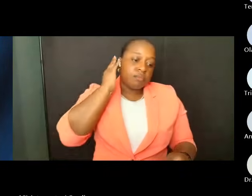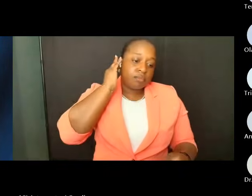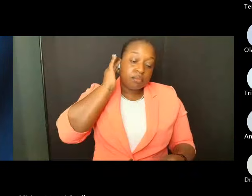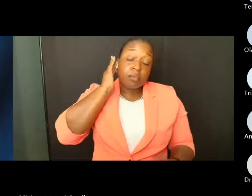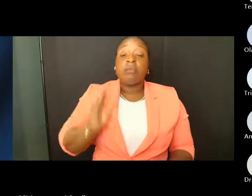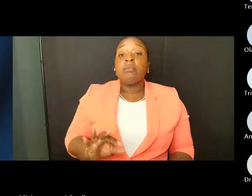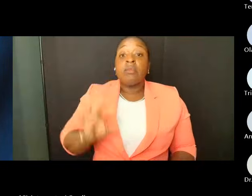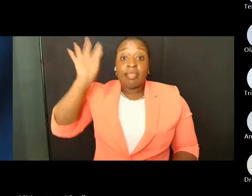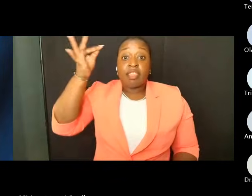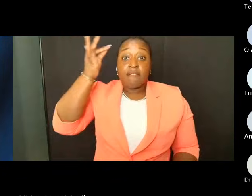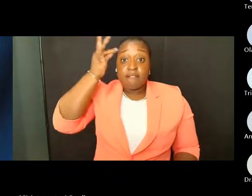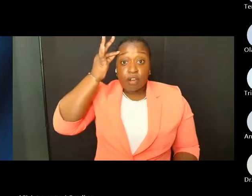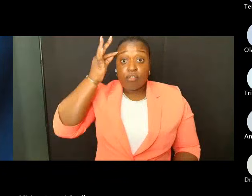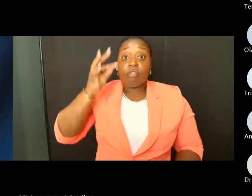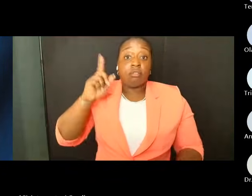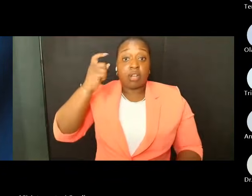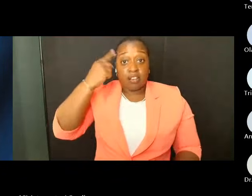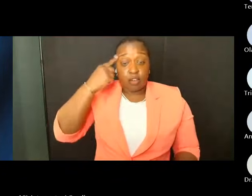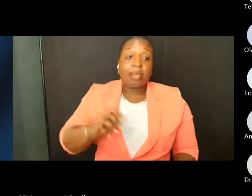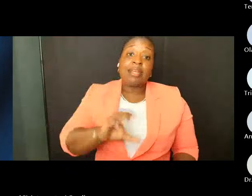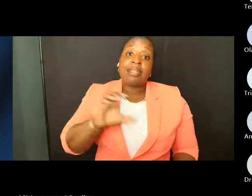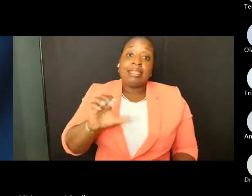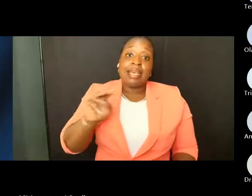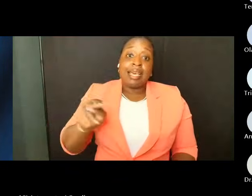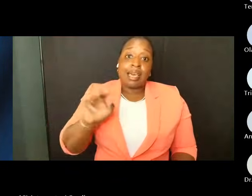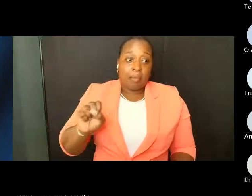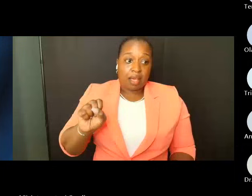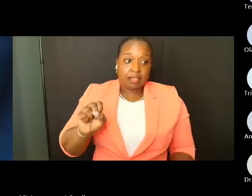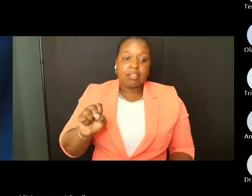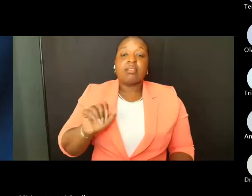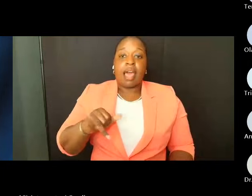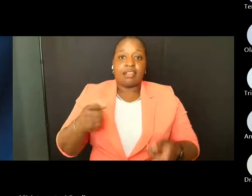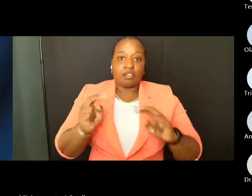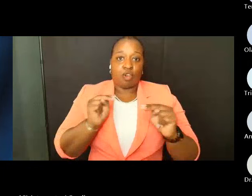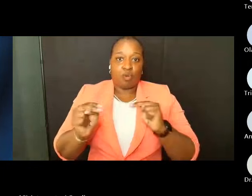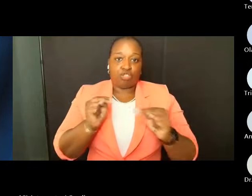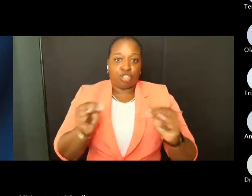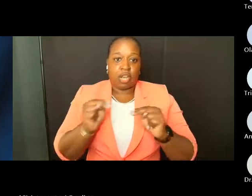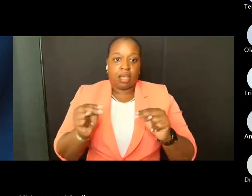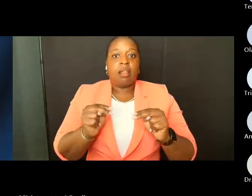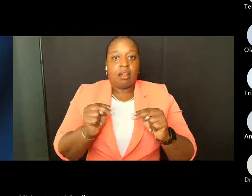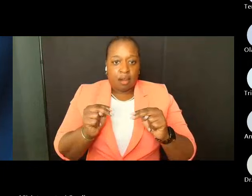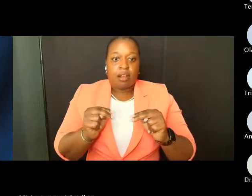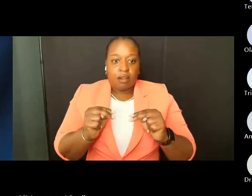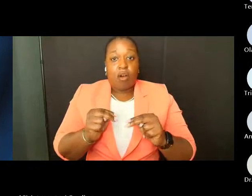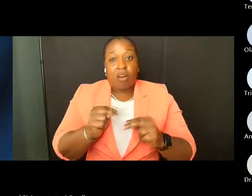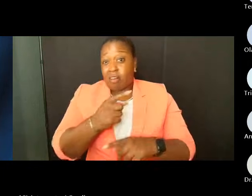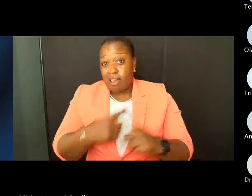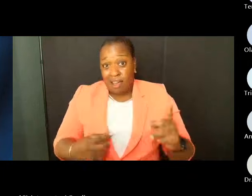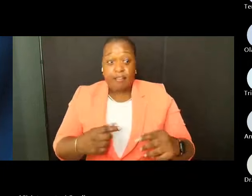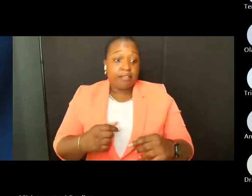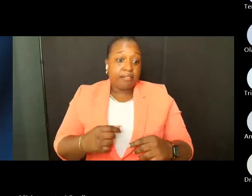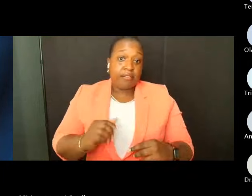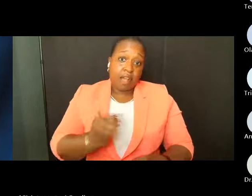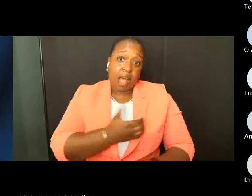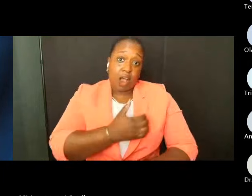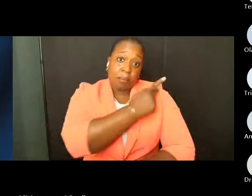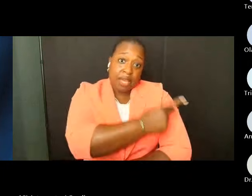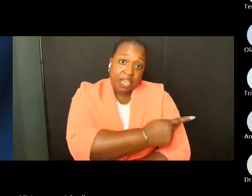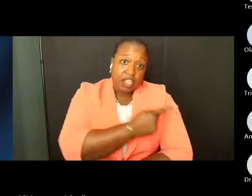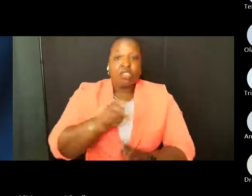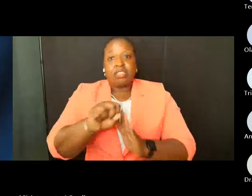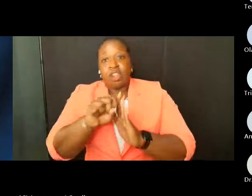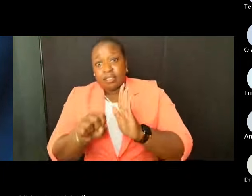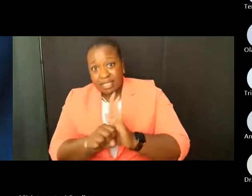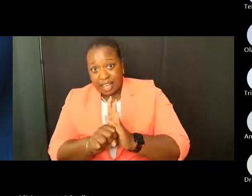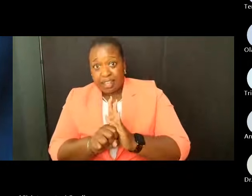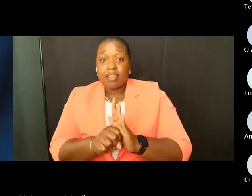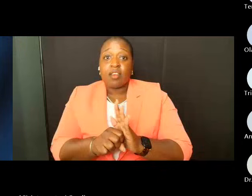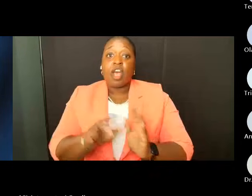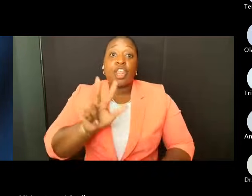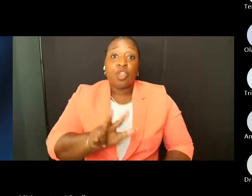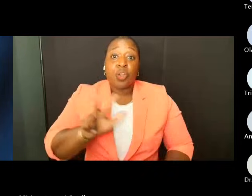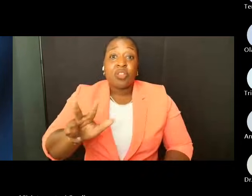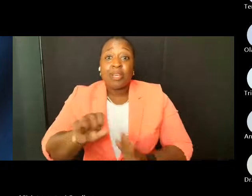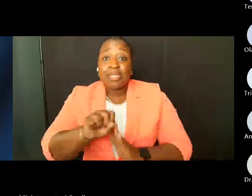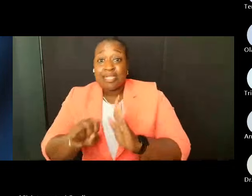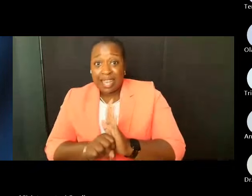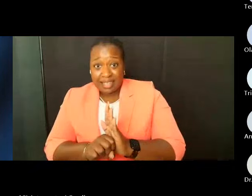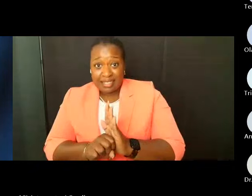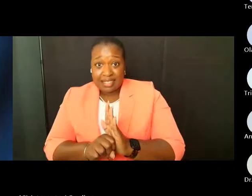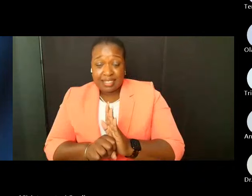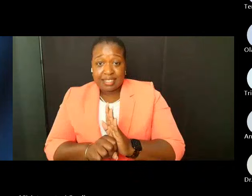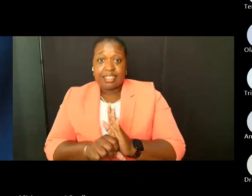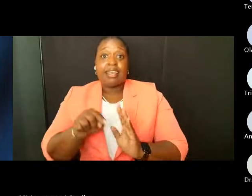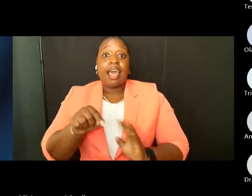The CMS has negotiated on behalf of our patients, of our states. And 33 states, and D.C. and Puerto